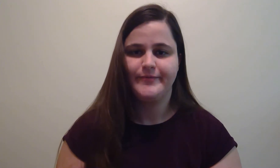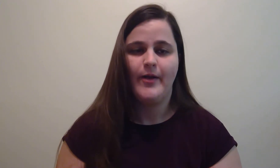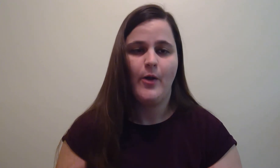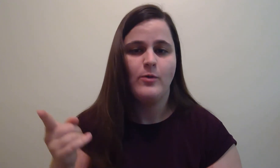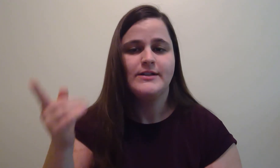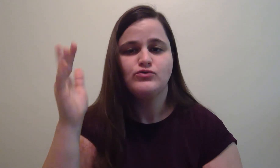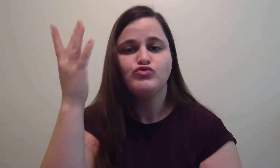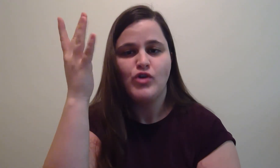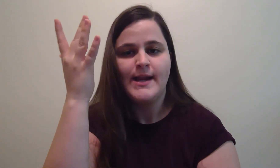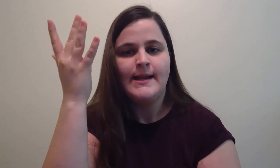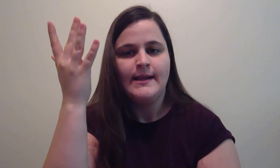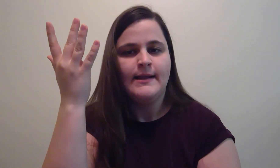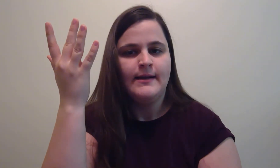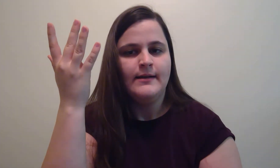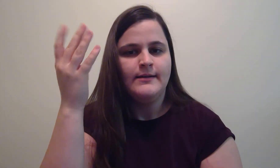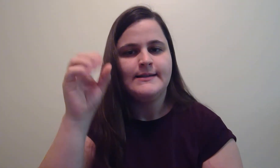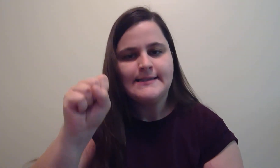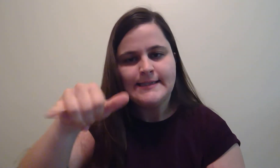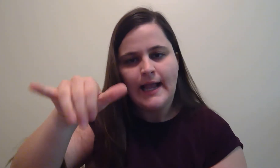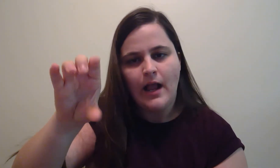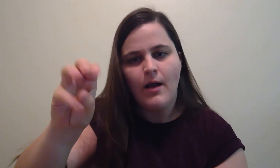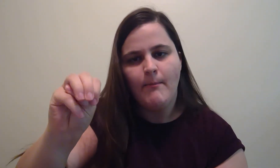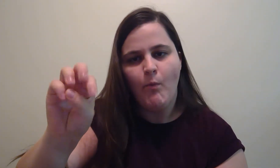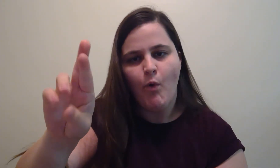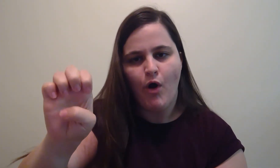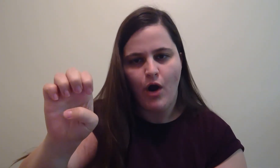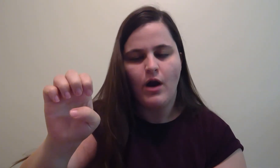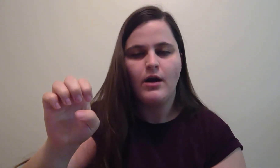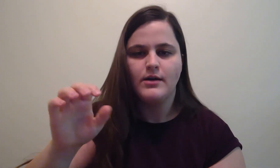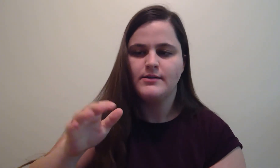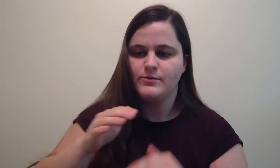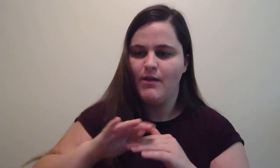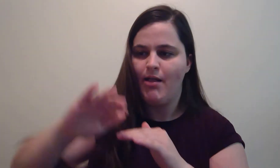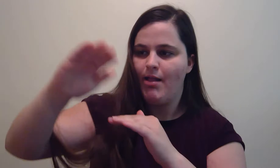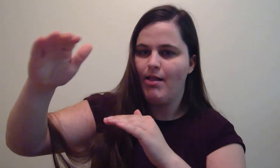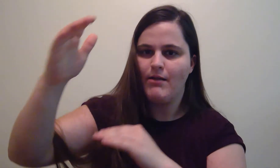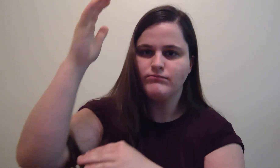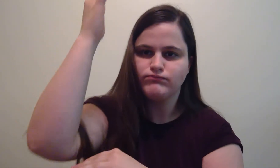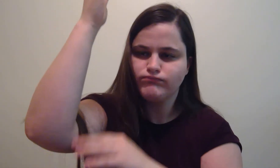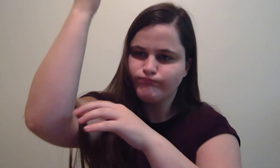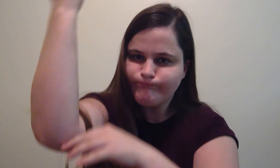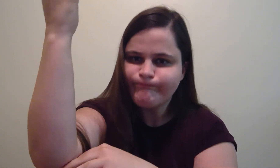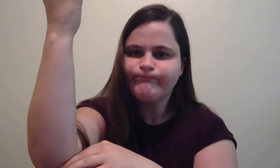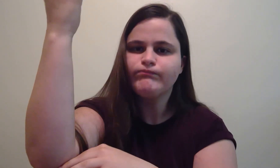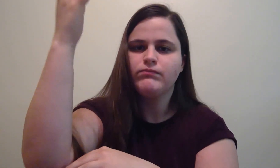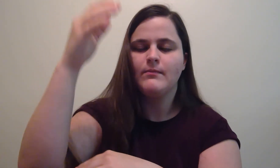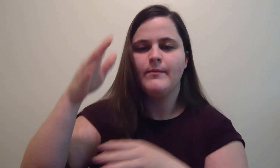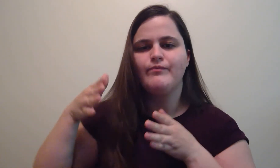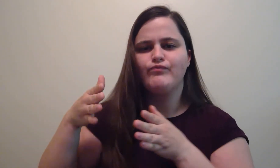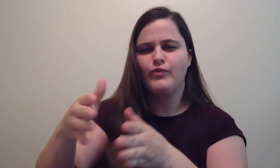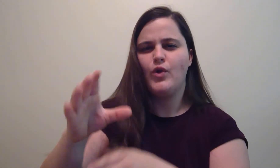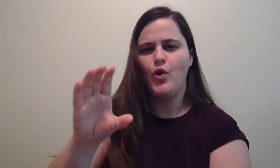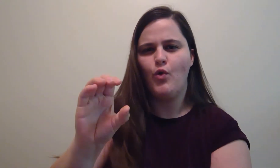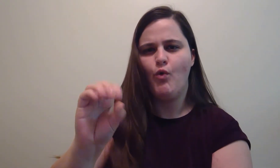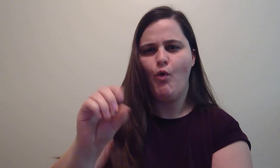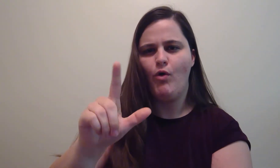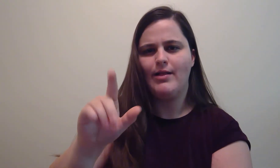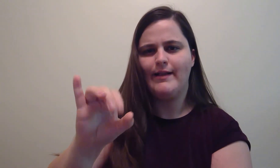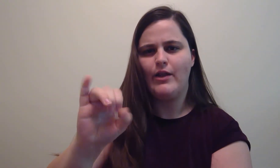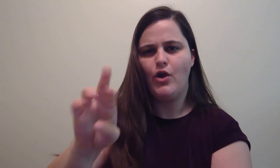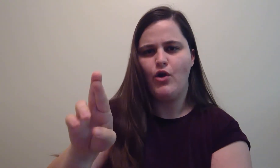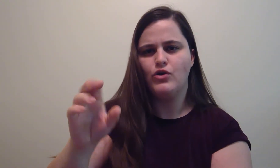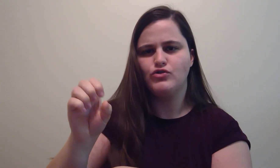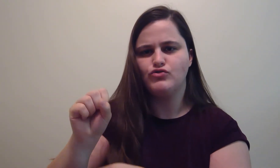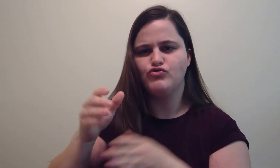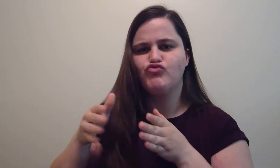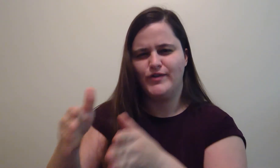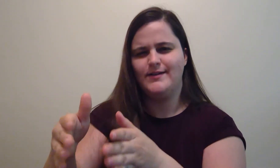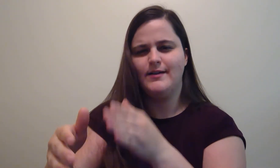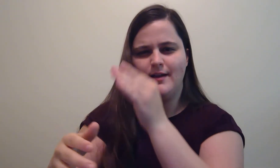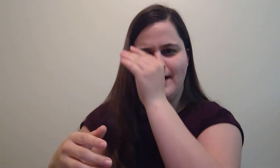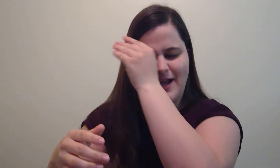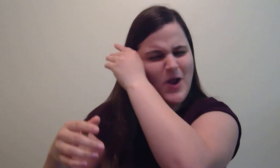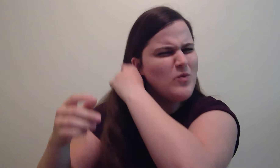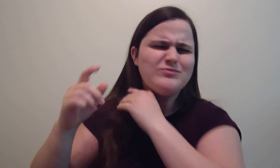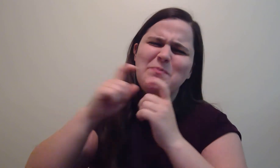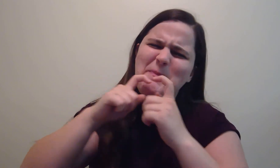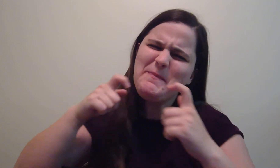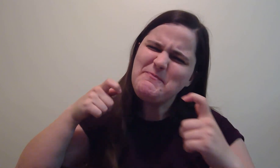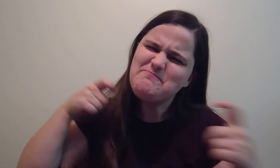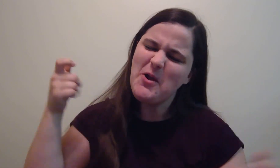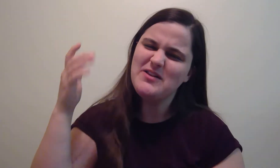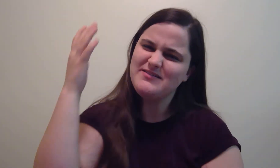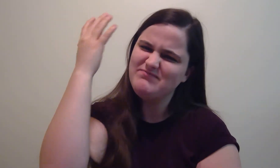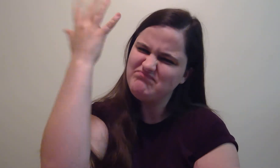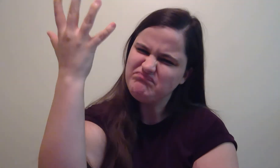So this tree, this sycamore tree, was up the hill on a vacant lot on Collier Street, and it was massive.